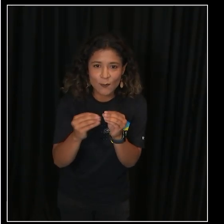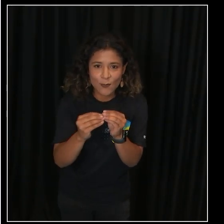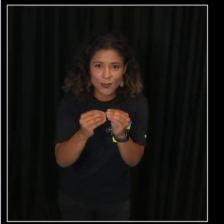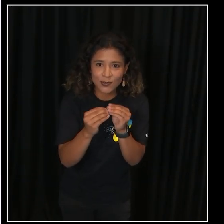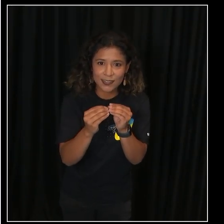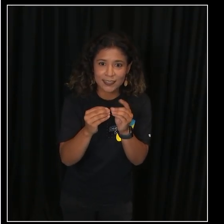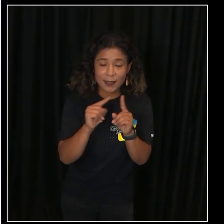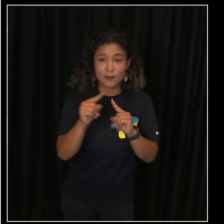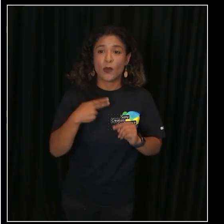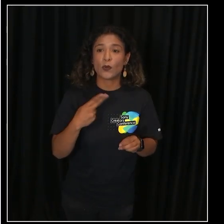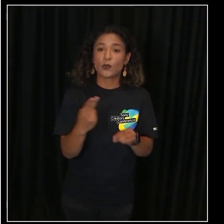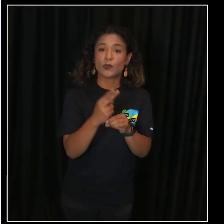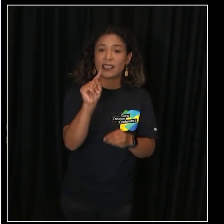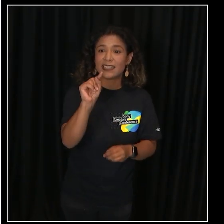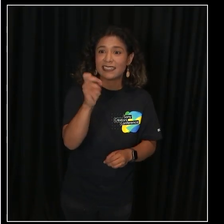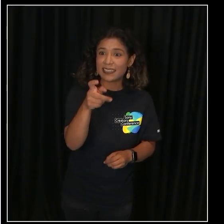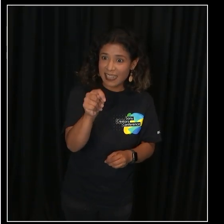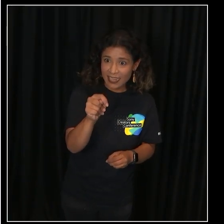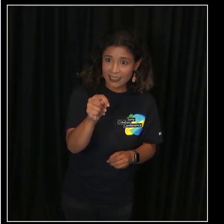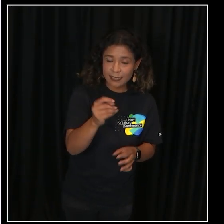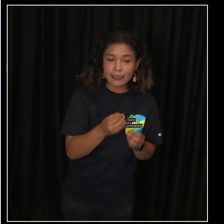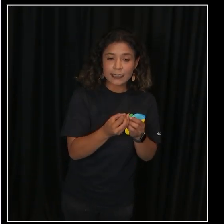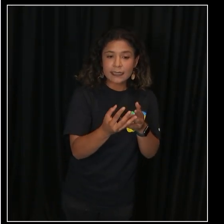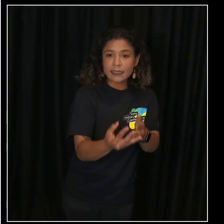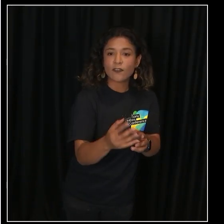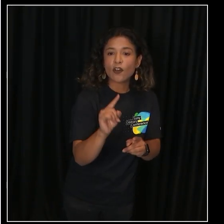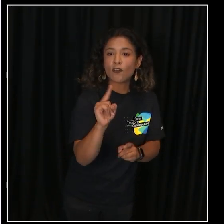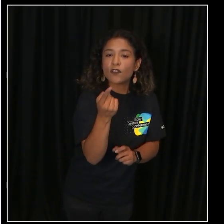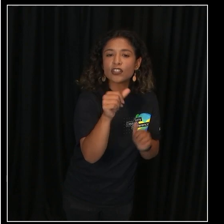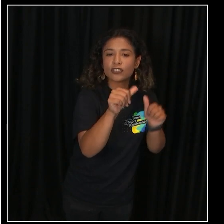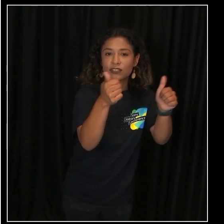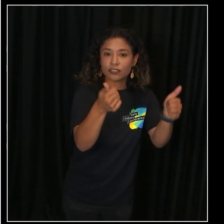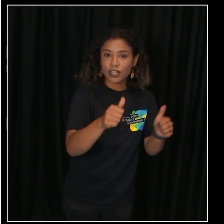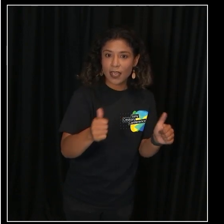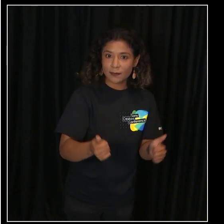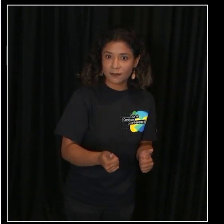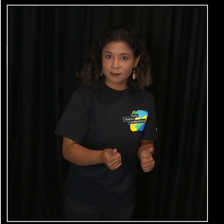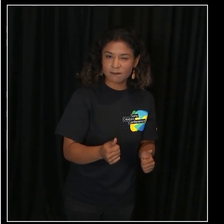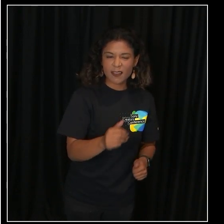but we use text to get a generated neuro radiance field in about, you know, 5 to 7 minutes.